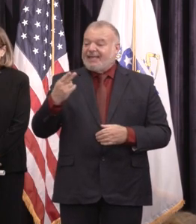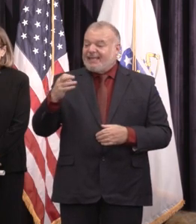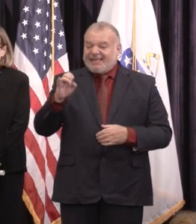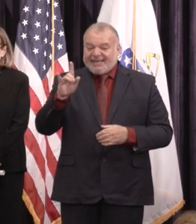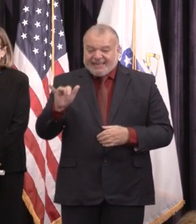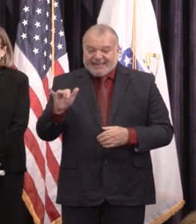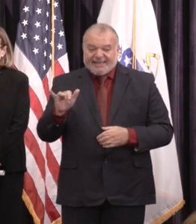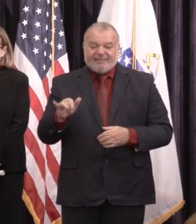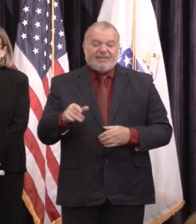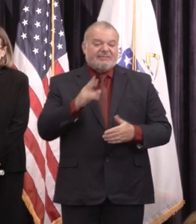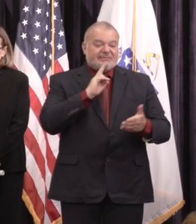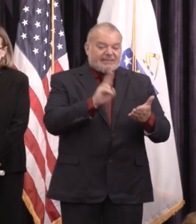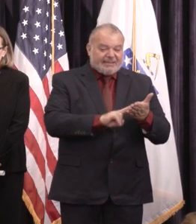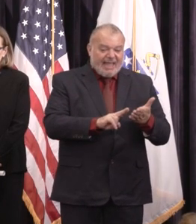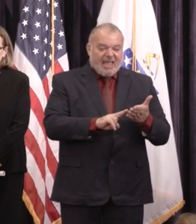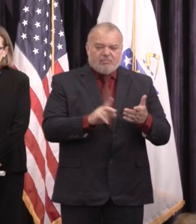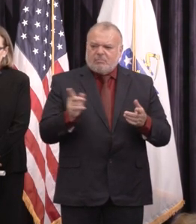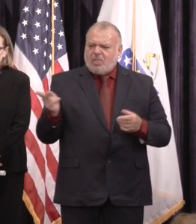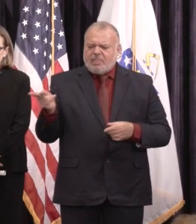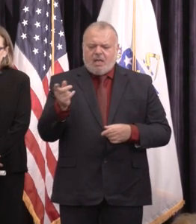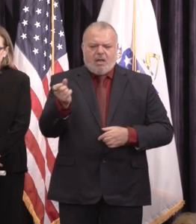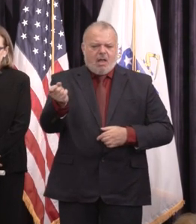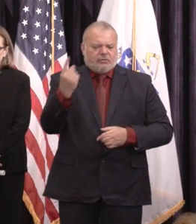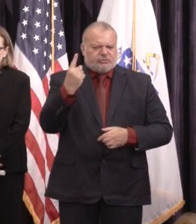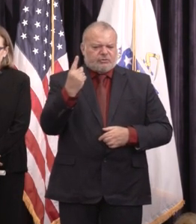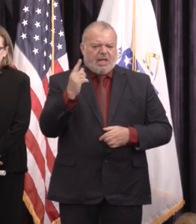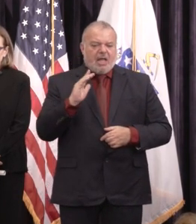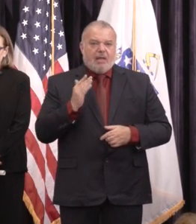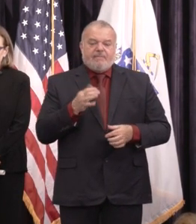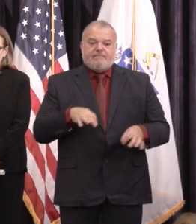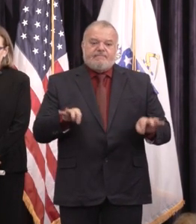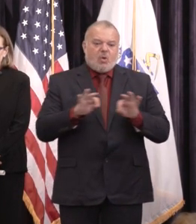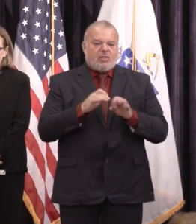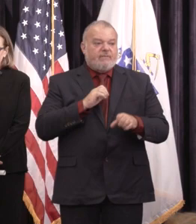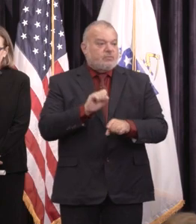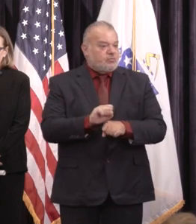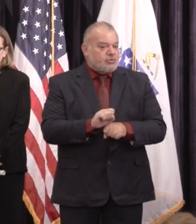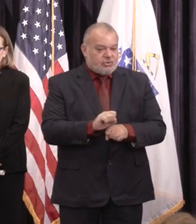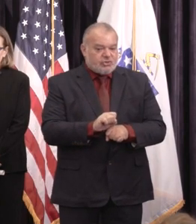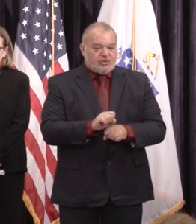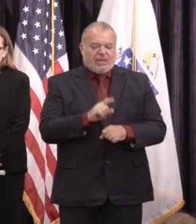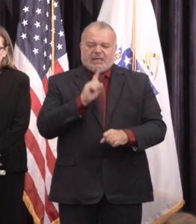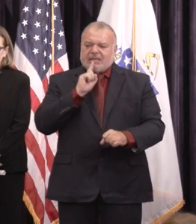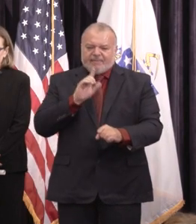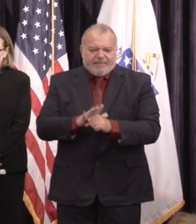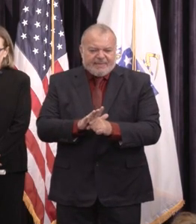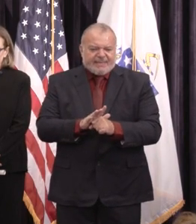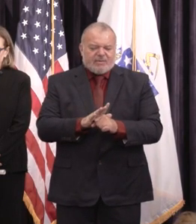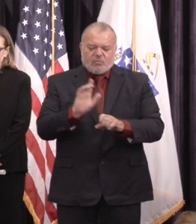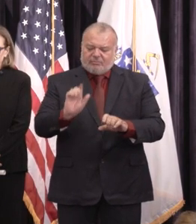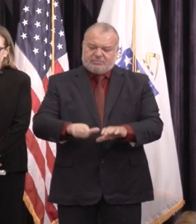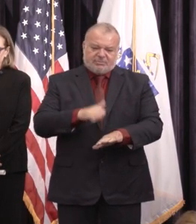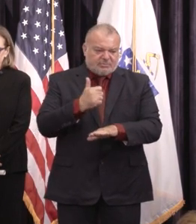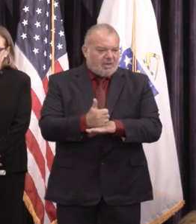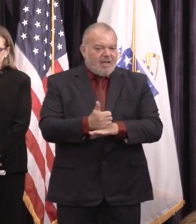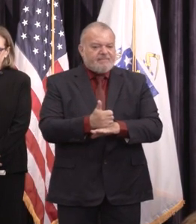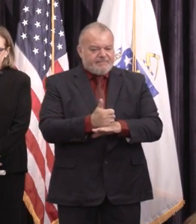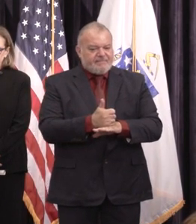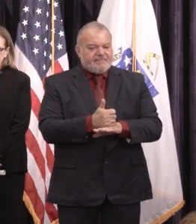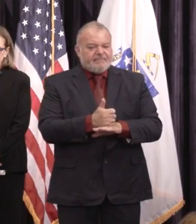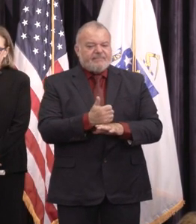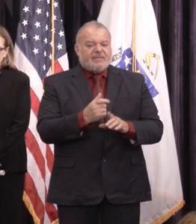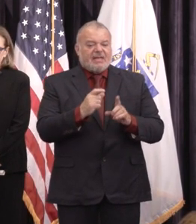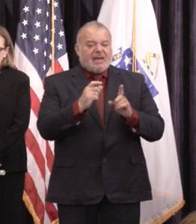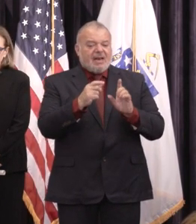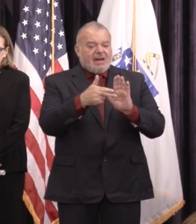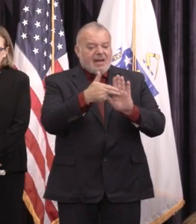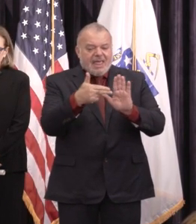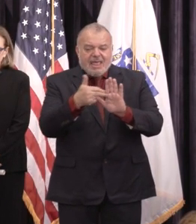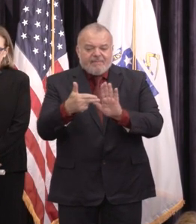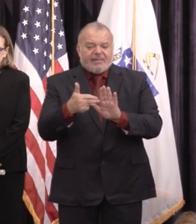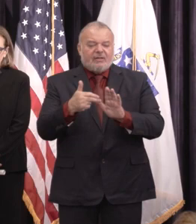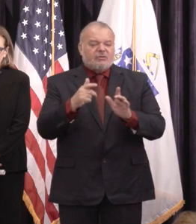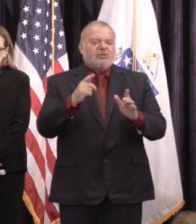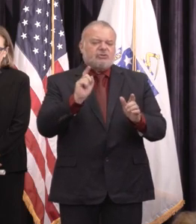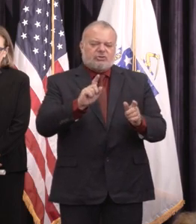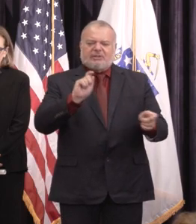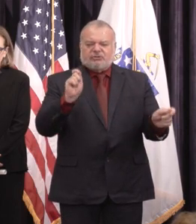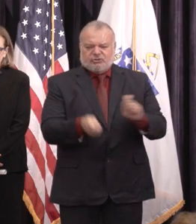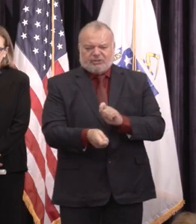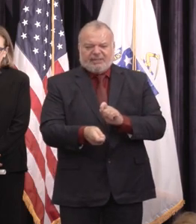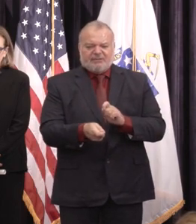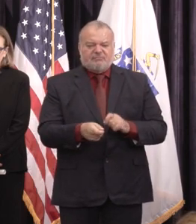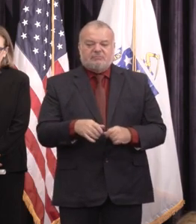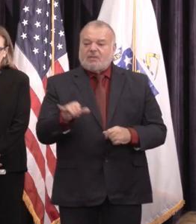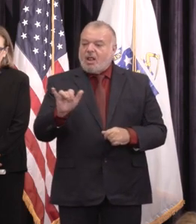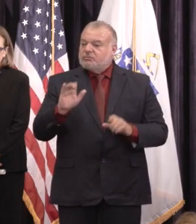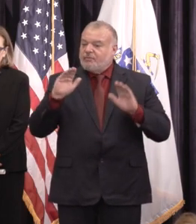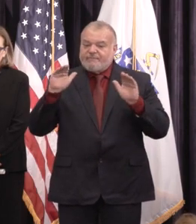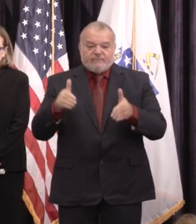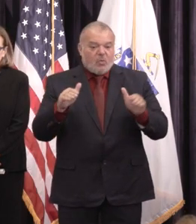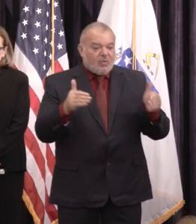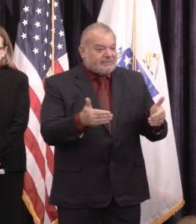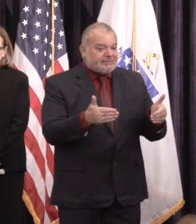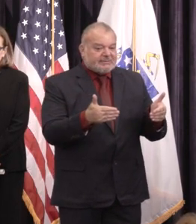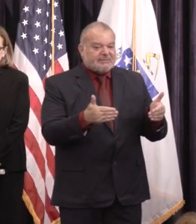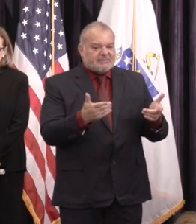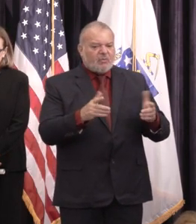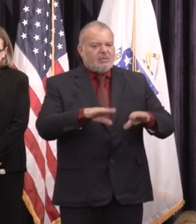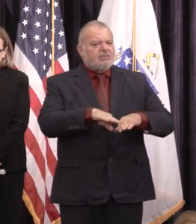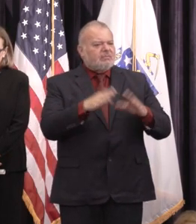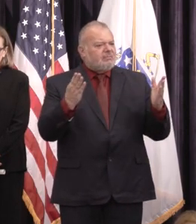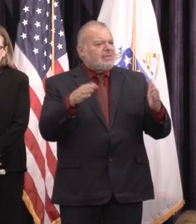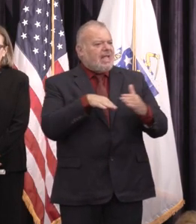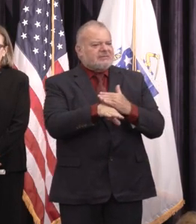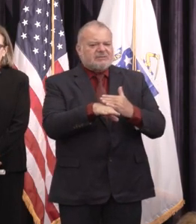the importance of this work and the focus on accessibility and the focus on housing,